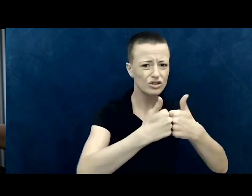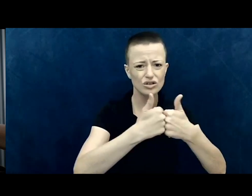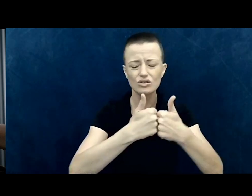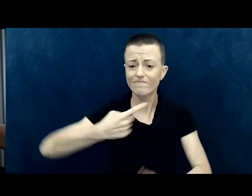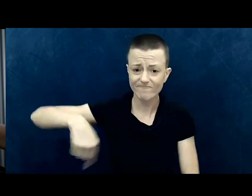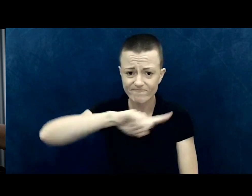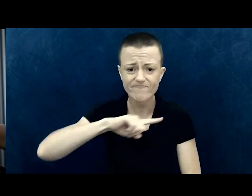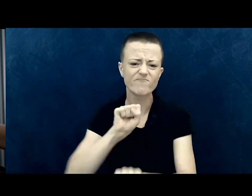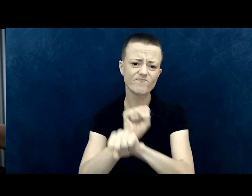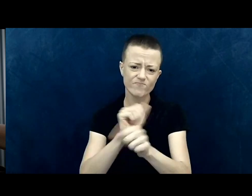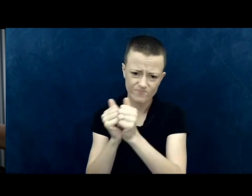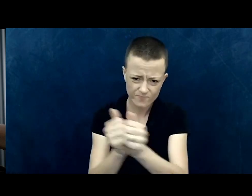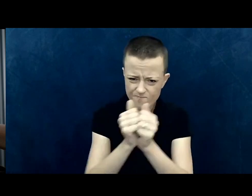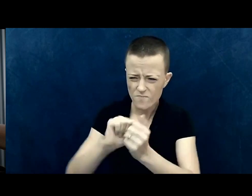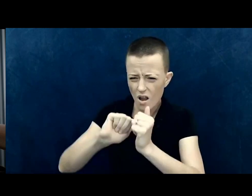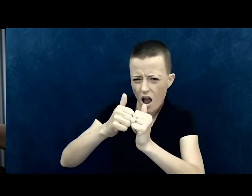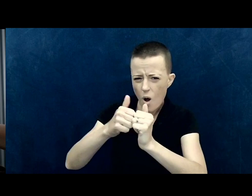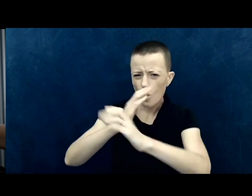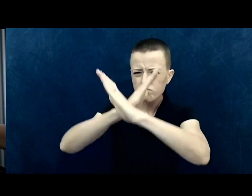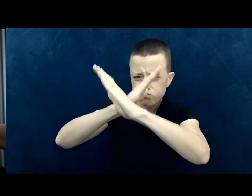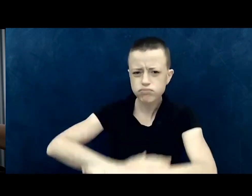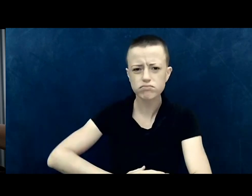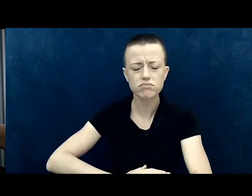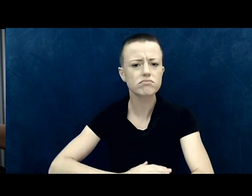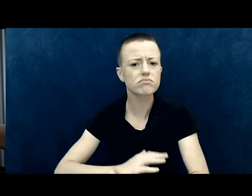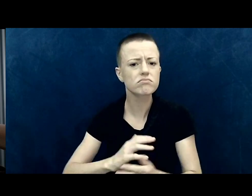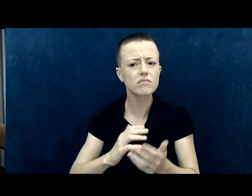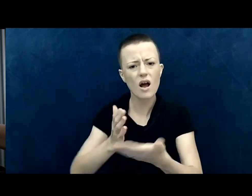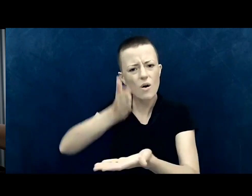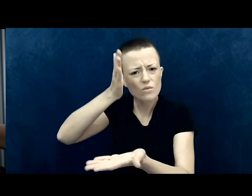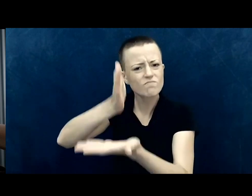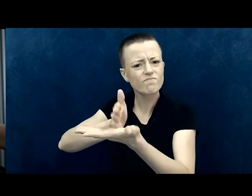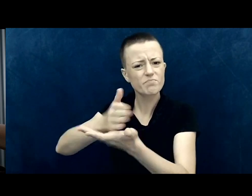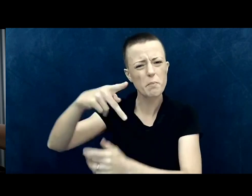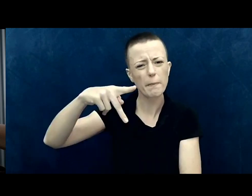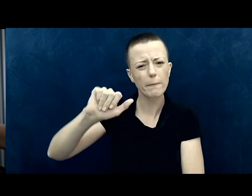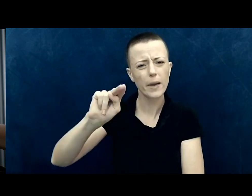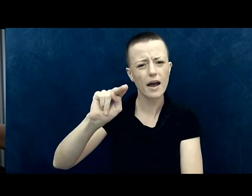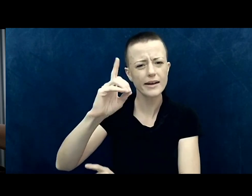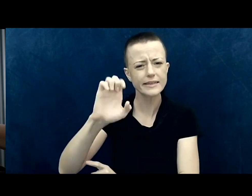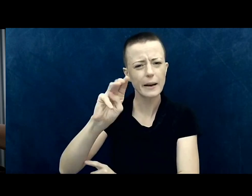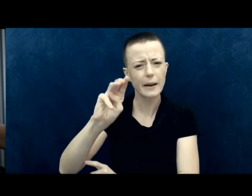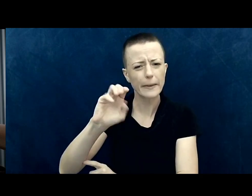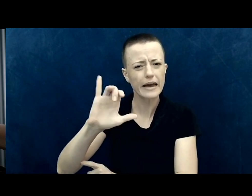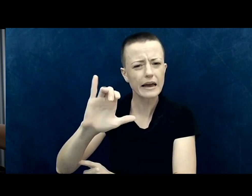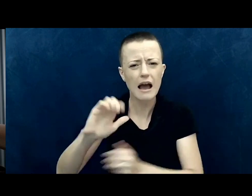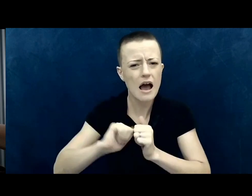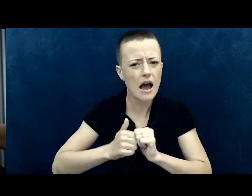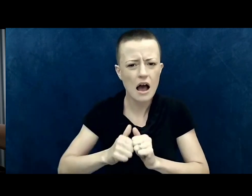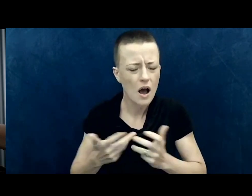to help solve our shared challenges. Vaccines are a key factor to ending the COVID-19 pandemic,